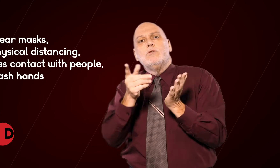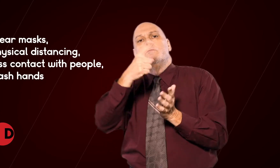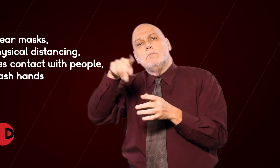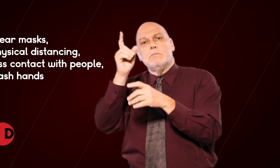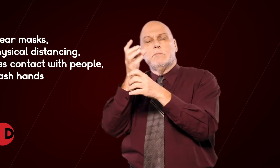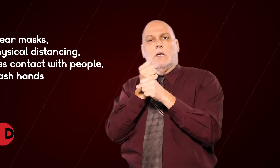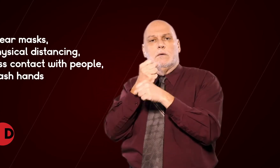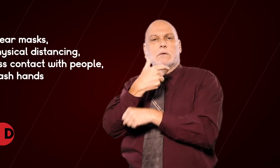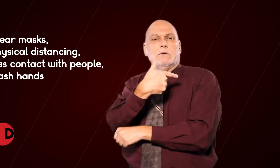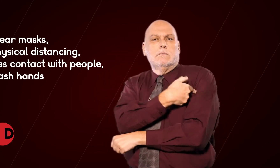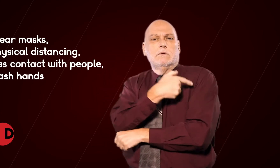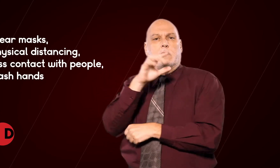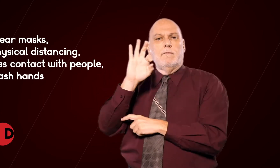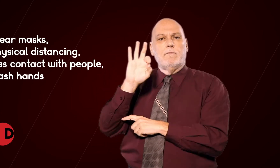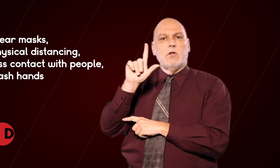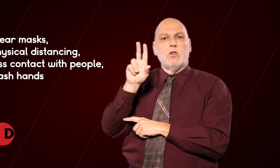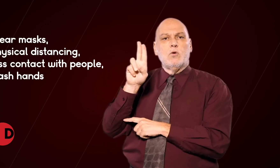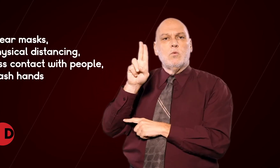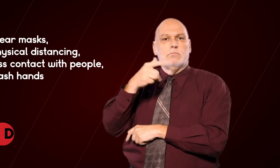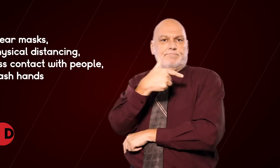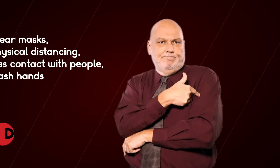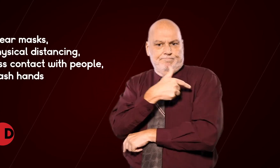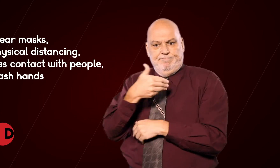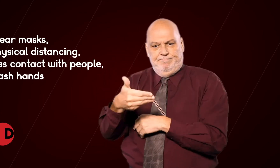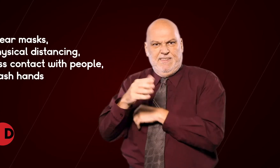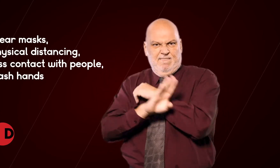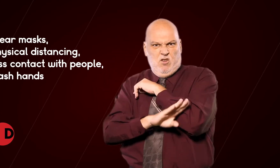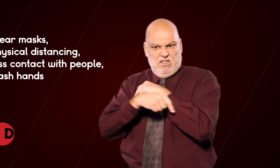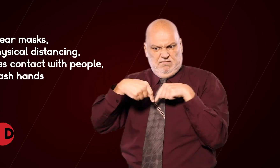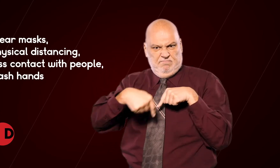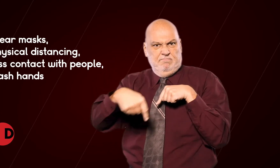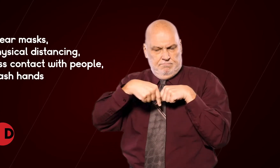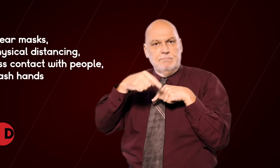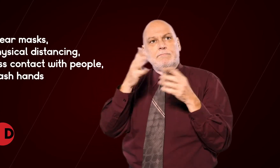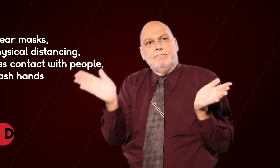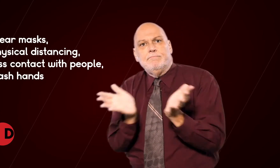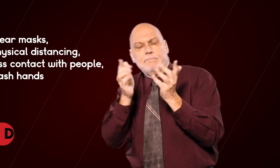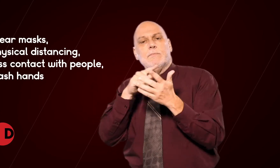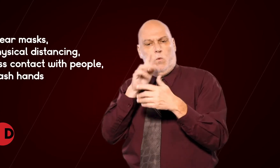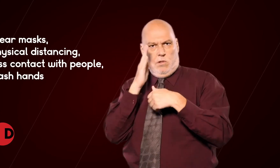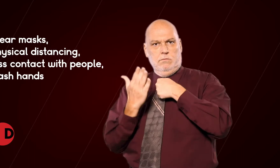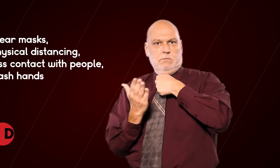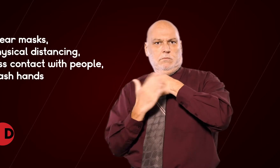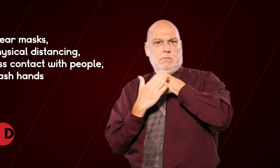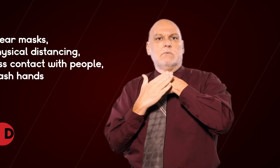and get a flu shot this fall.